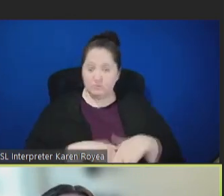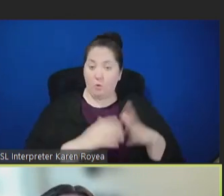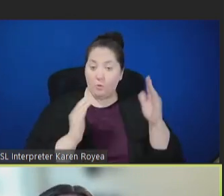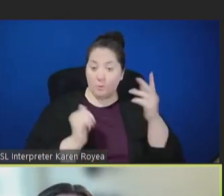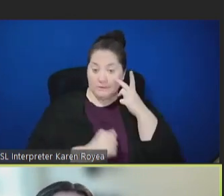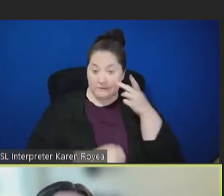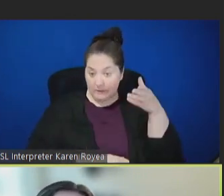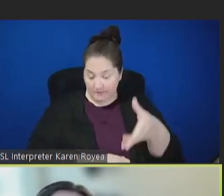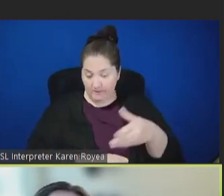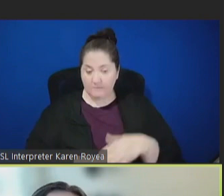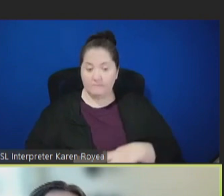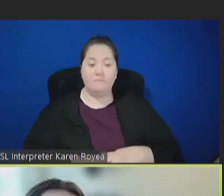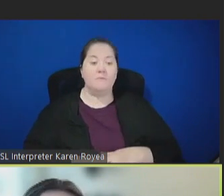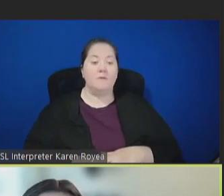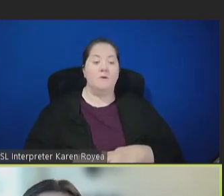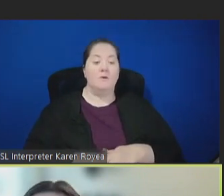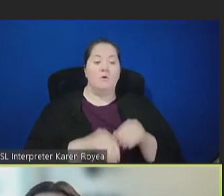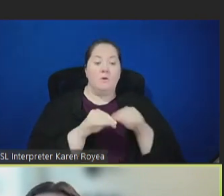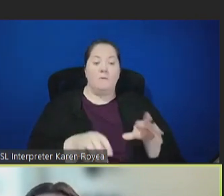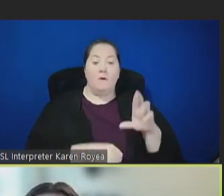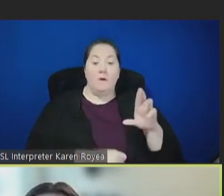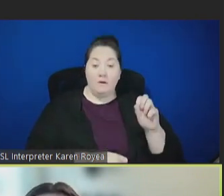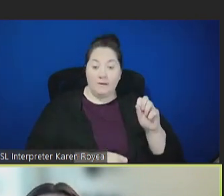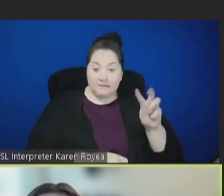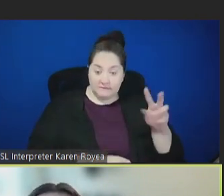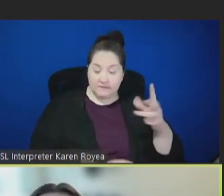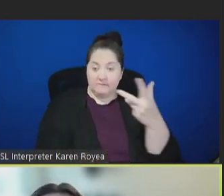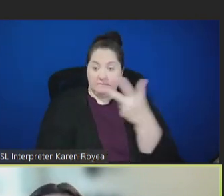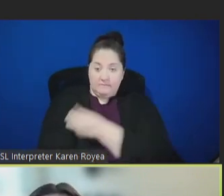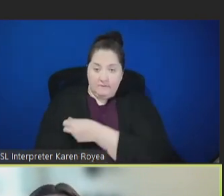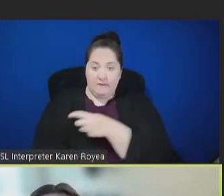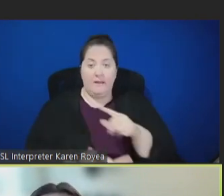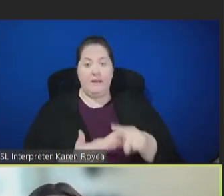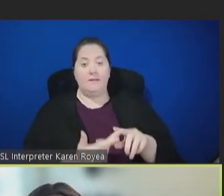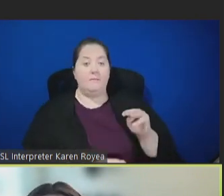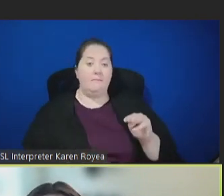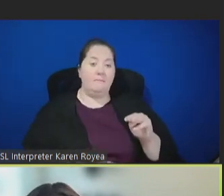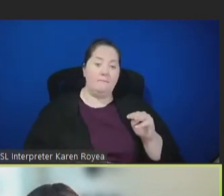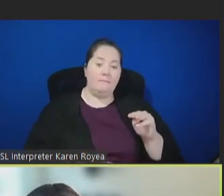With a rollout of both RSV vaccines and a monoclonal antibody product for infants,